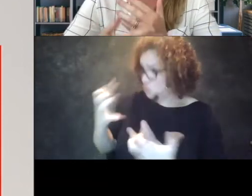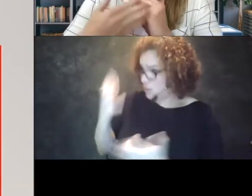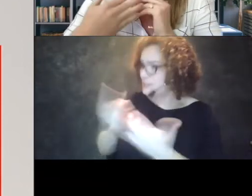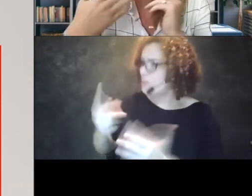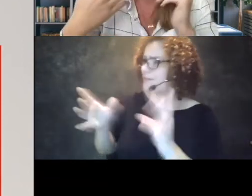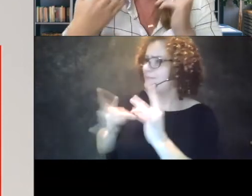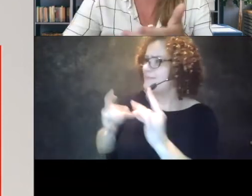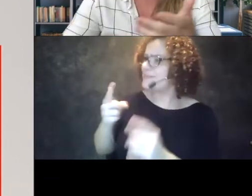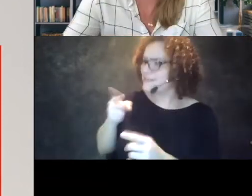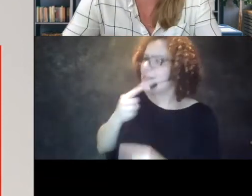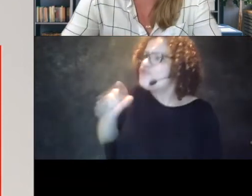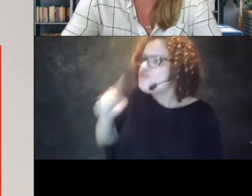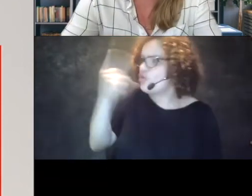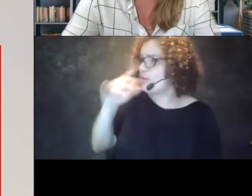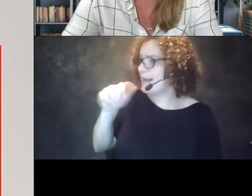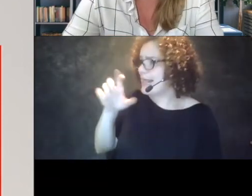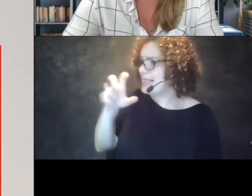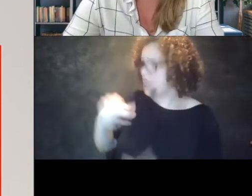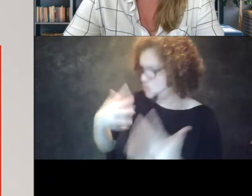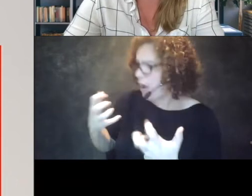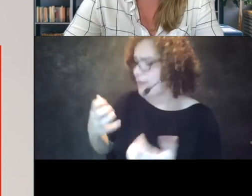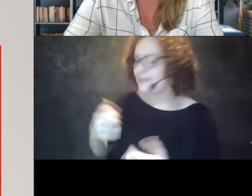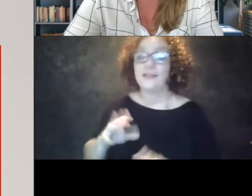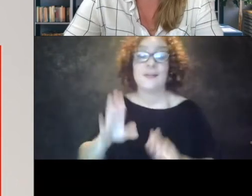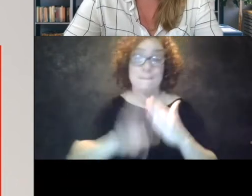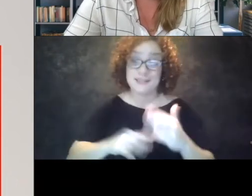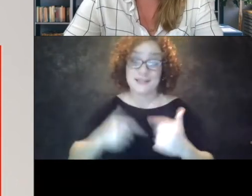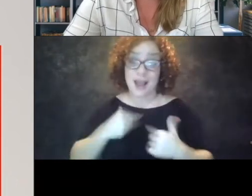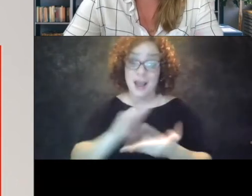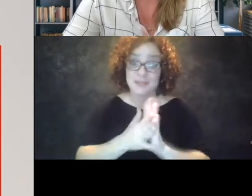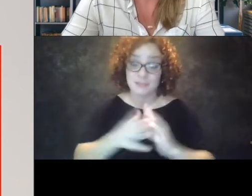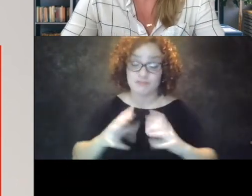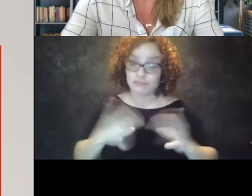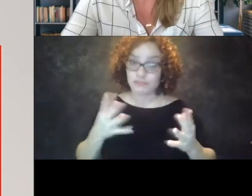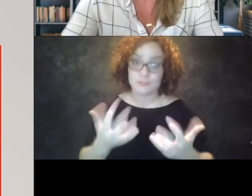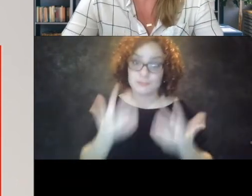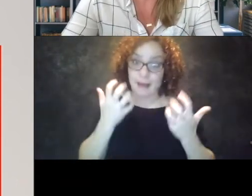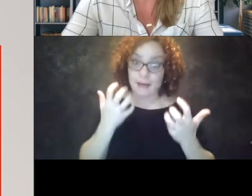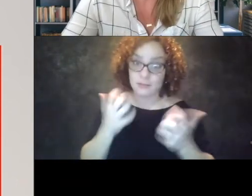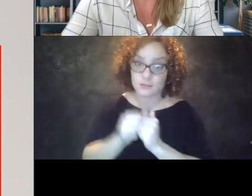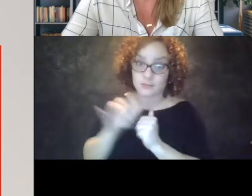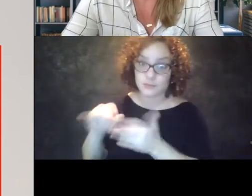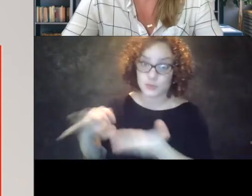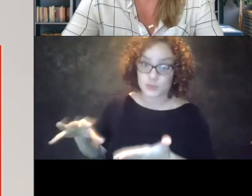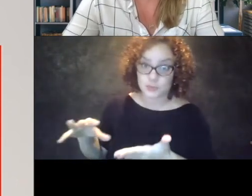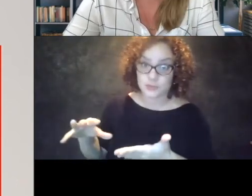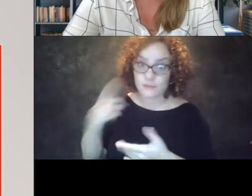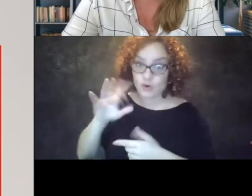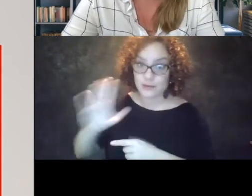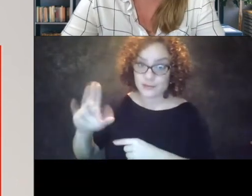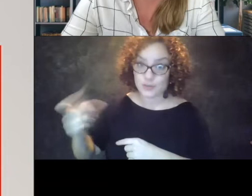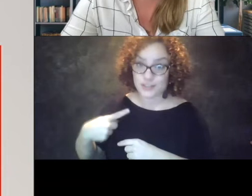I got basically got mad at the student for asking a question and I kicked myself to this